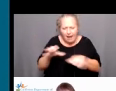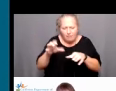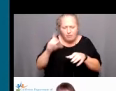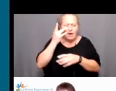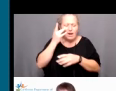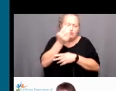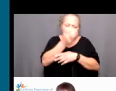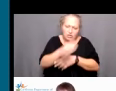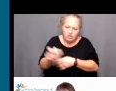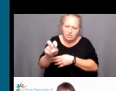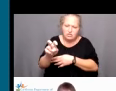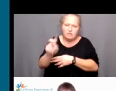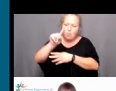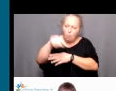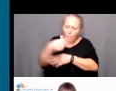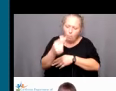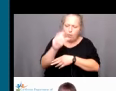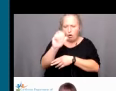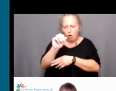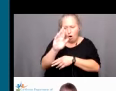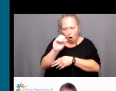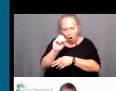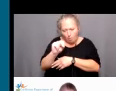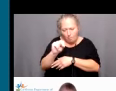a just and carbon neutral economy.